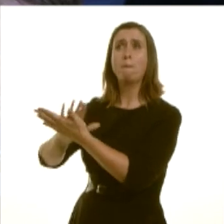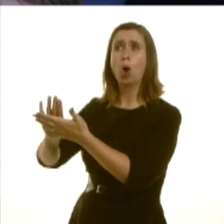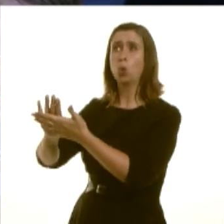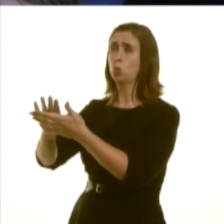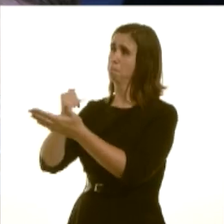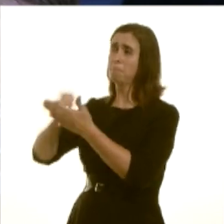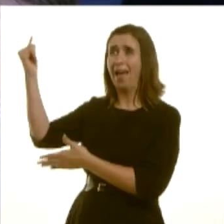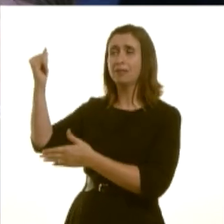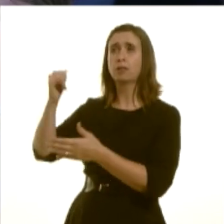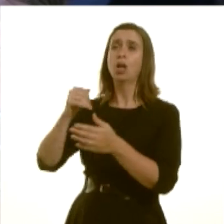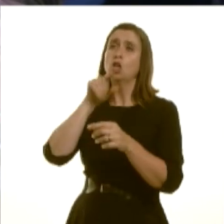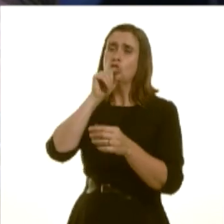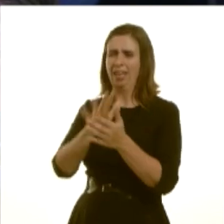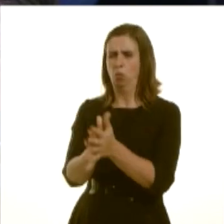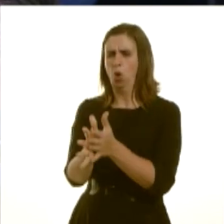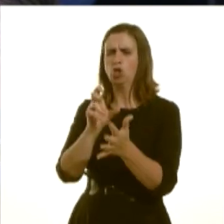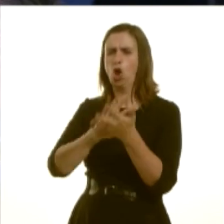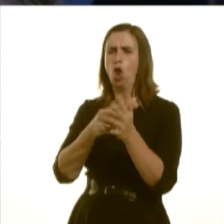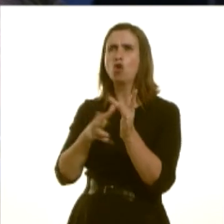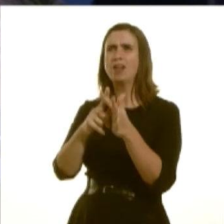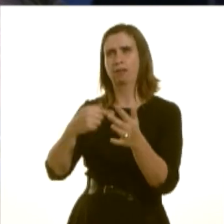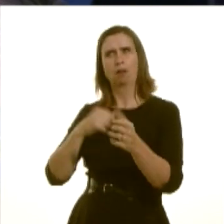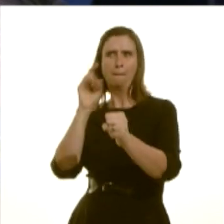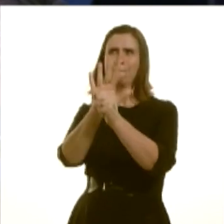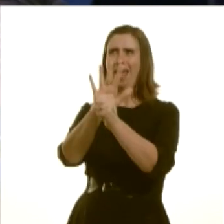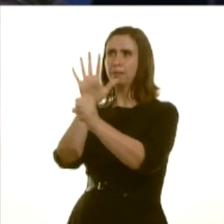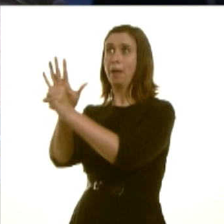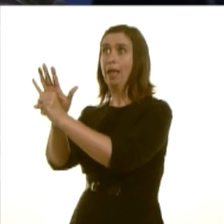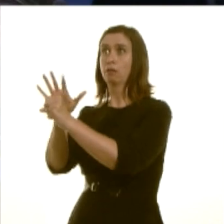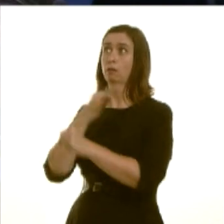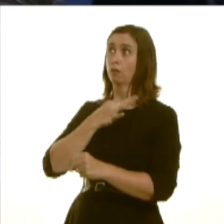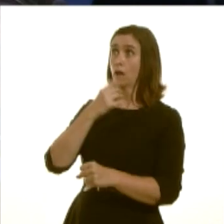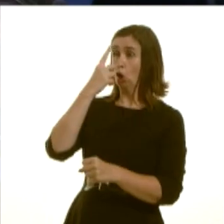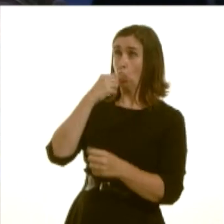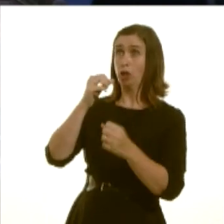from the US, but the TTIP means that these bans could be lifted. Do you agree that the